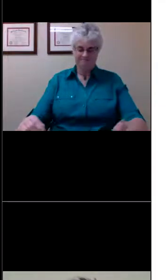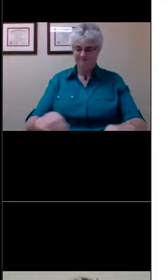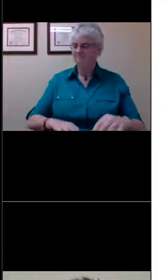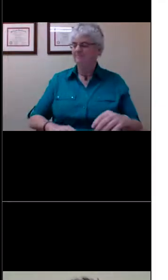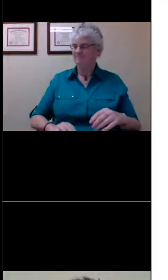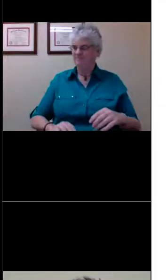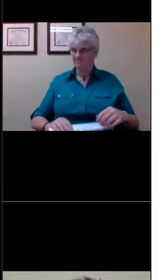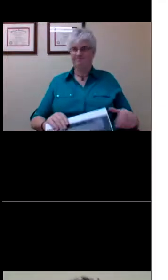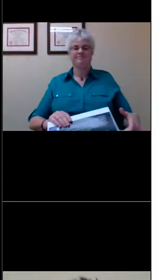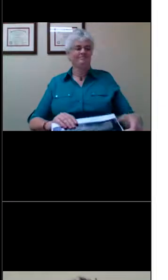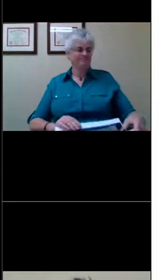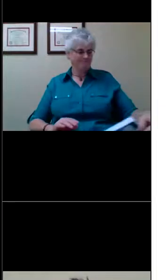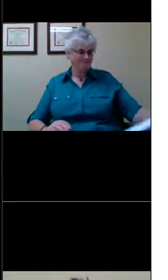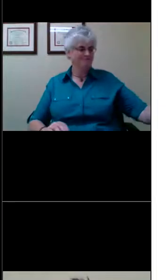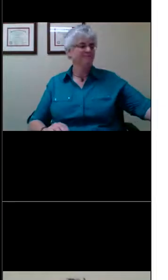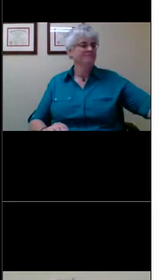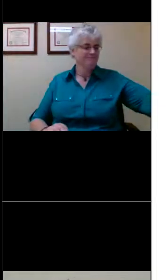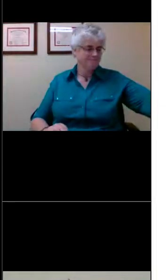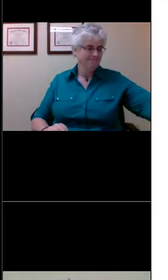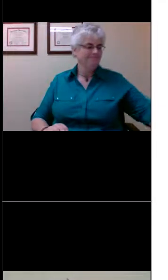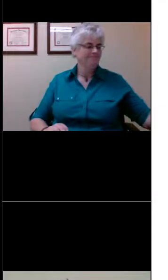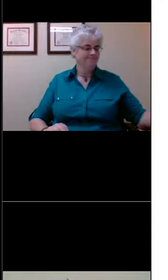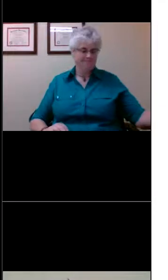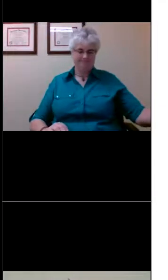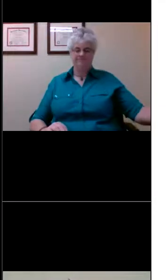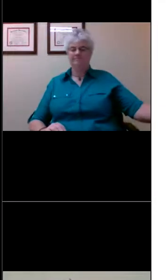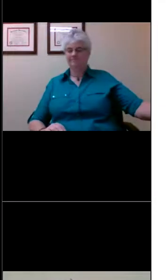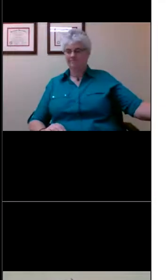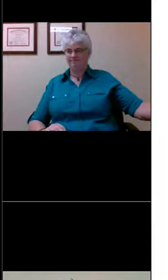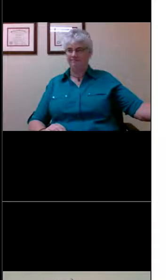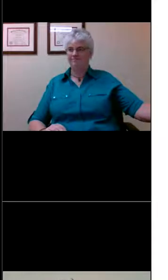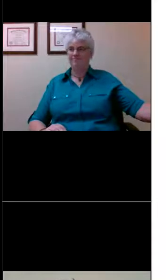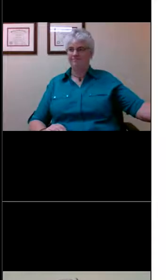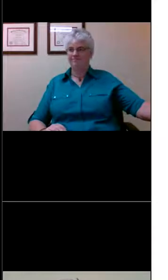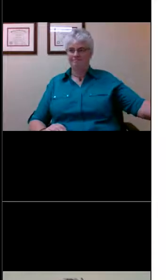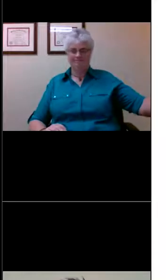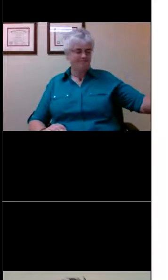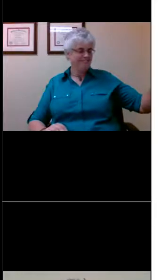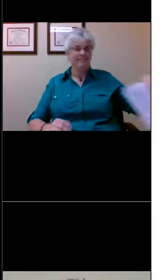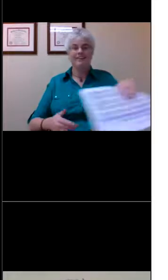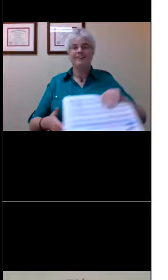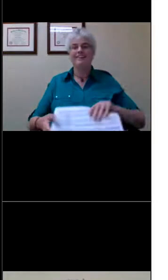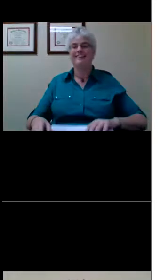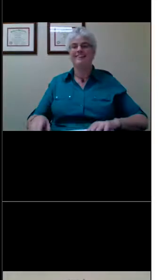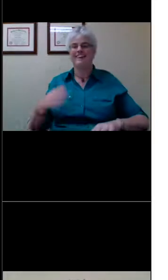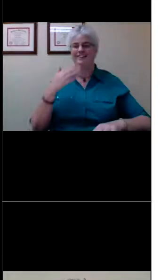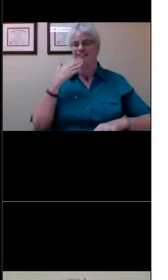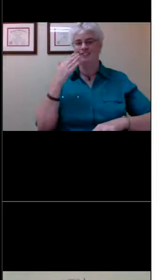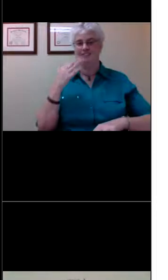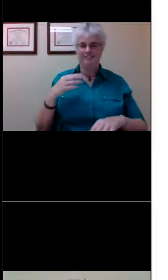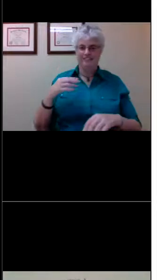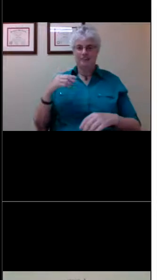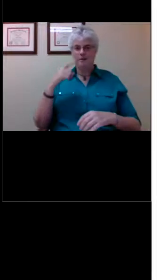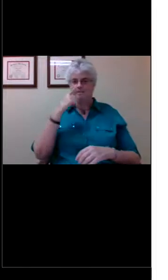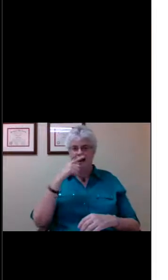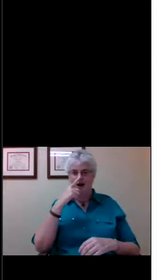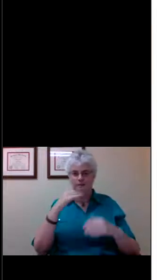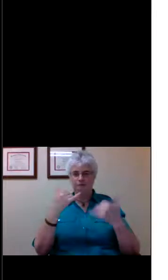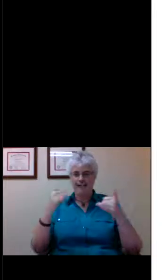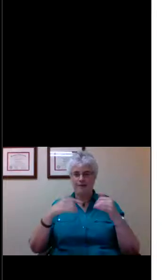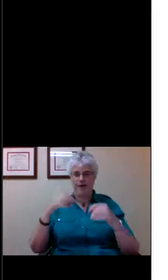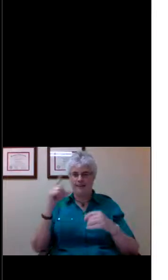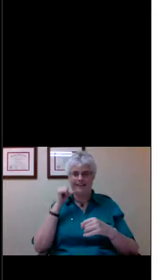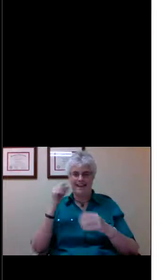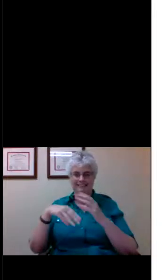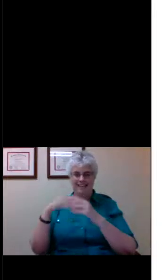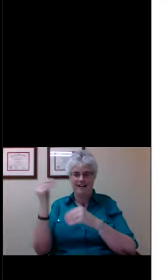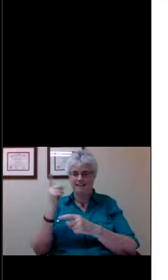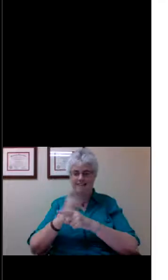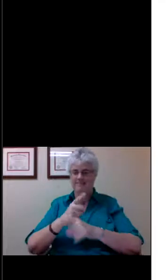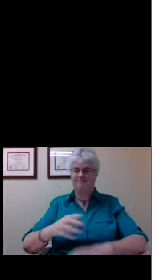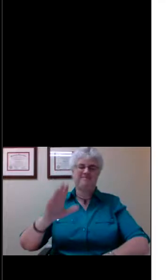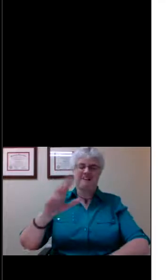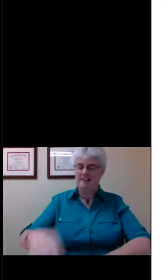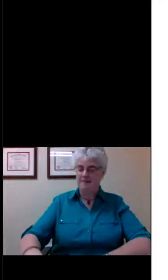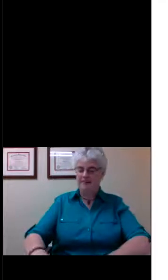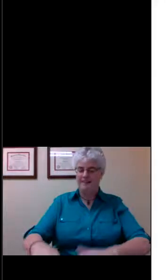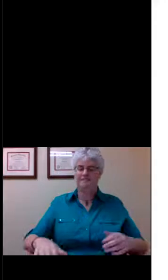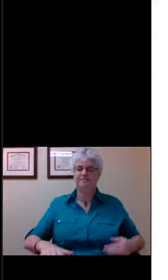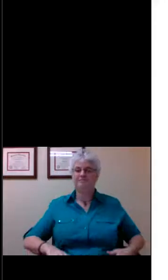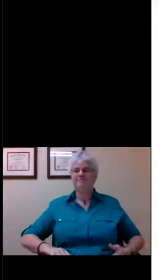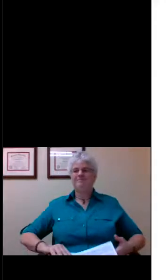you. And Holly is back. Cierra: Fabulous, go for it. Holly: Yeah so while the cat was away the mice